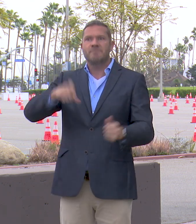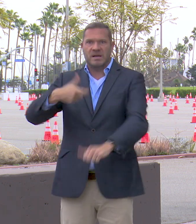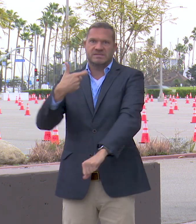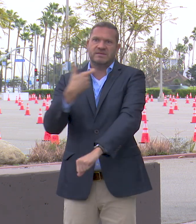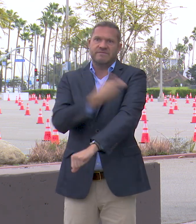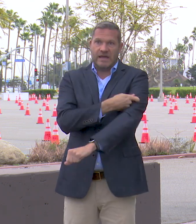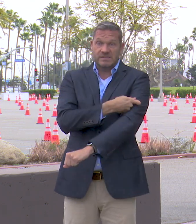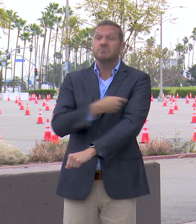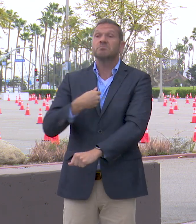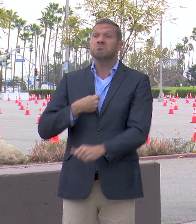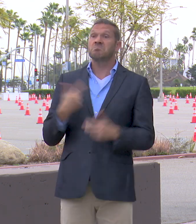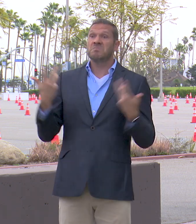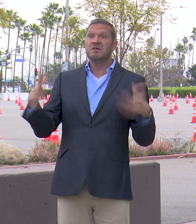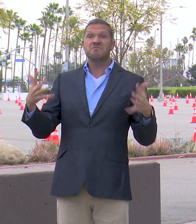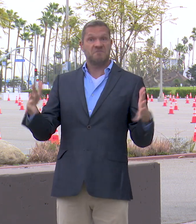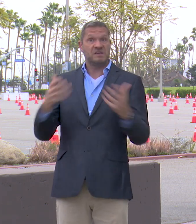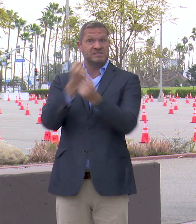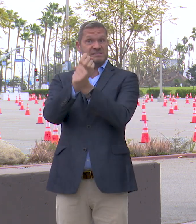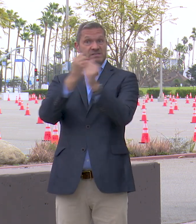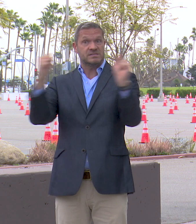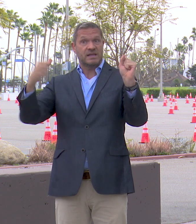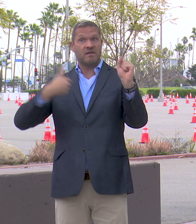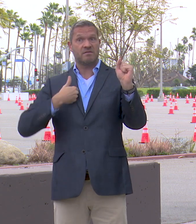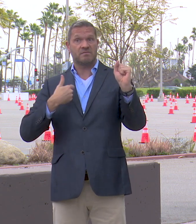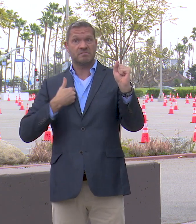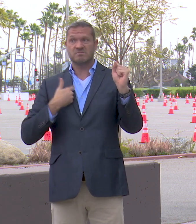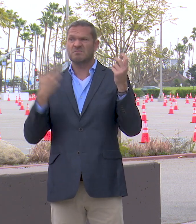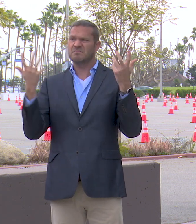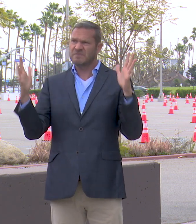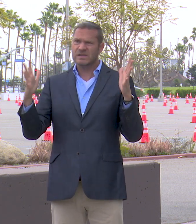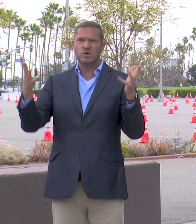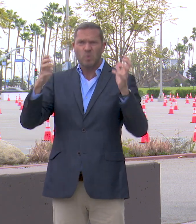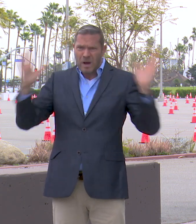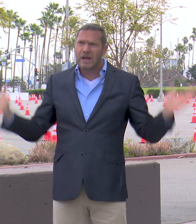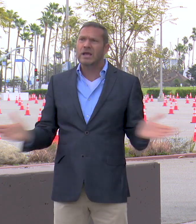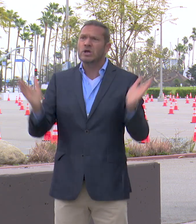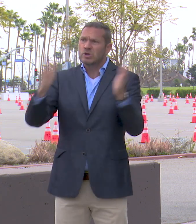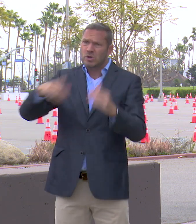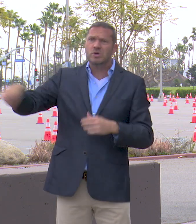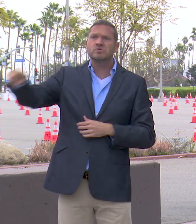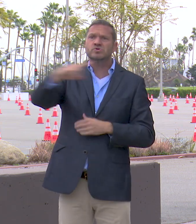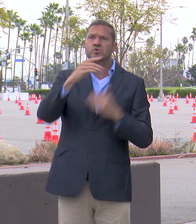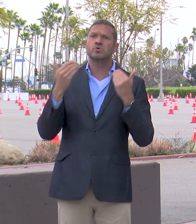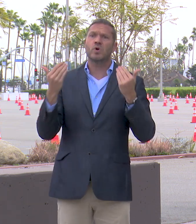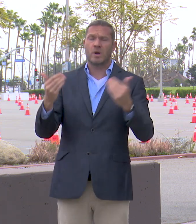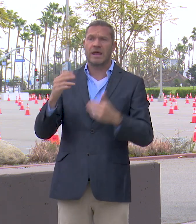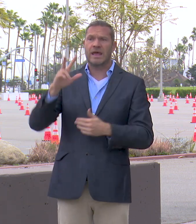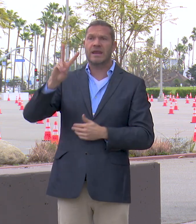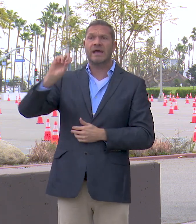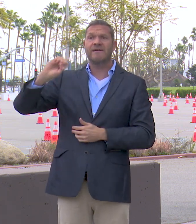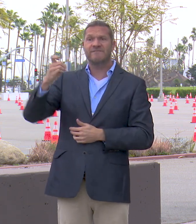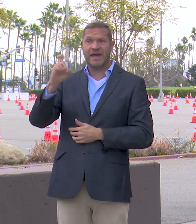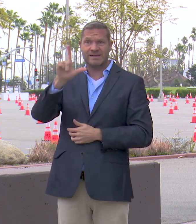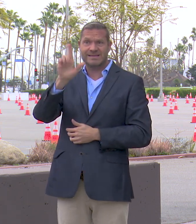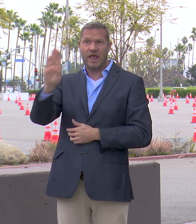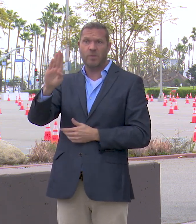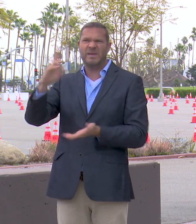It's safe and I want to encourage everyone to get vaccinated so go to VaxLB to get signed up.